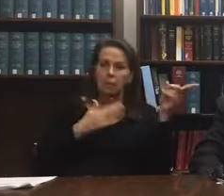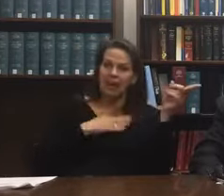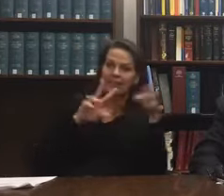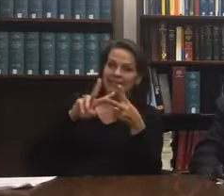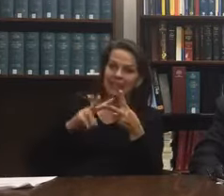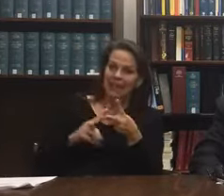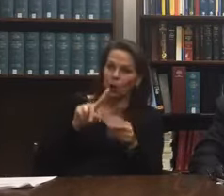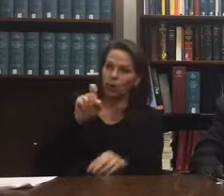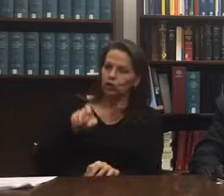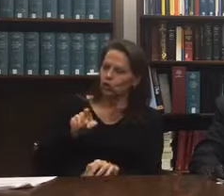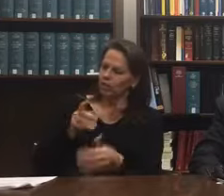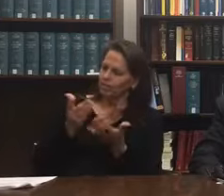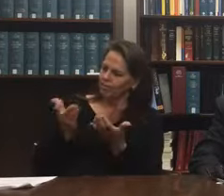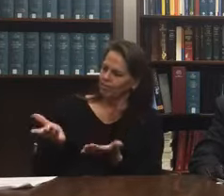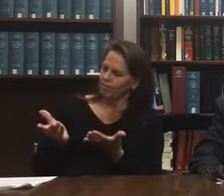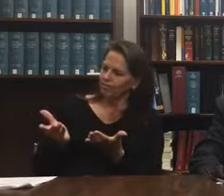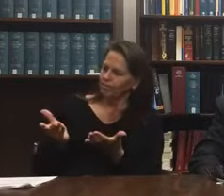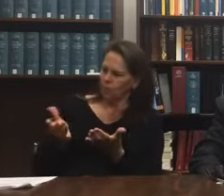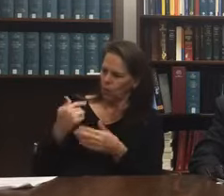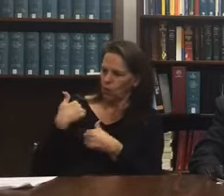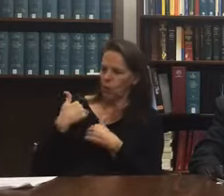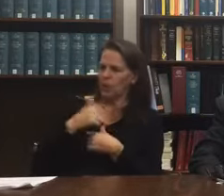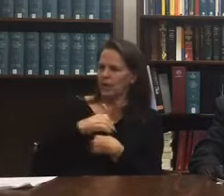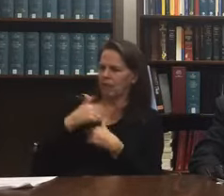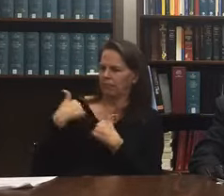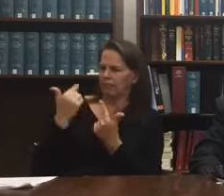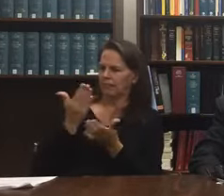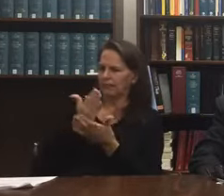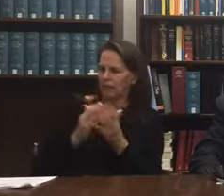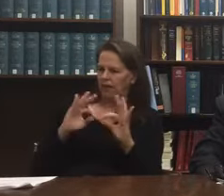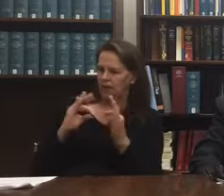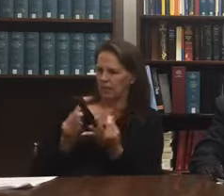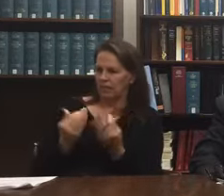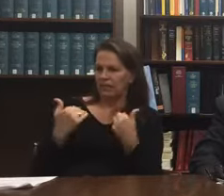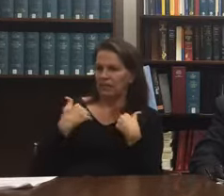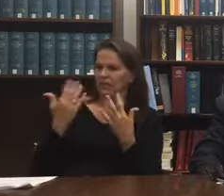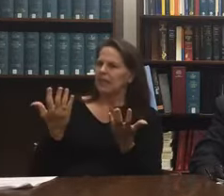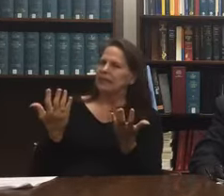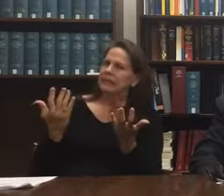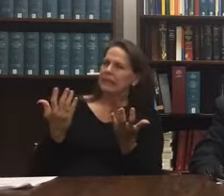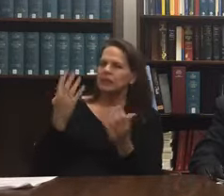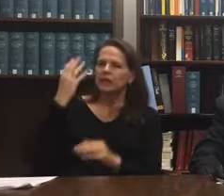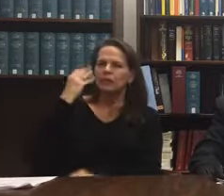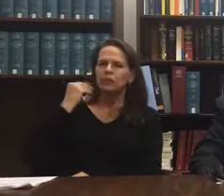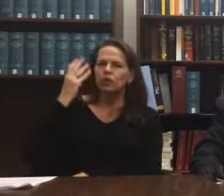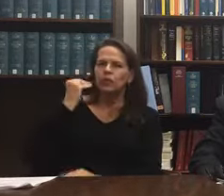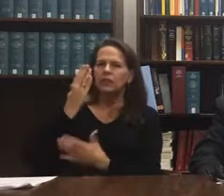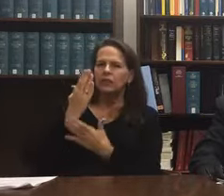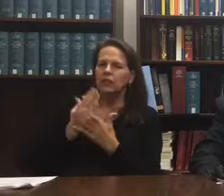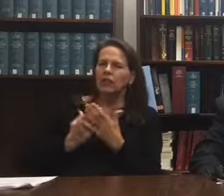Peter we have had some families recently who have experienced an overwhelming